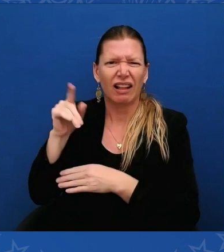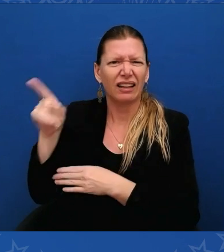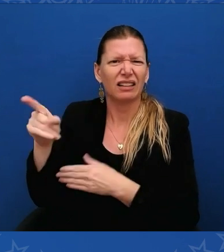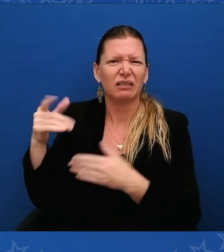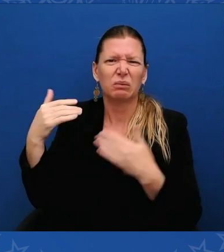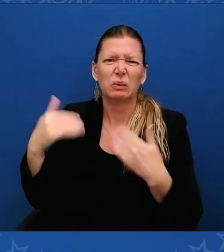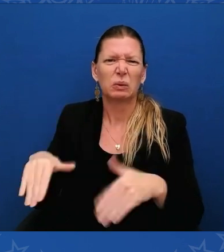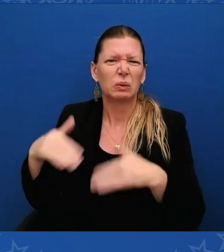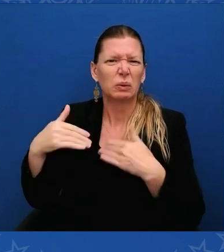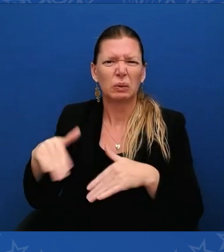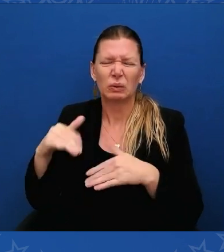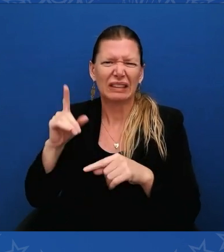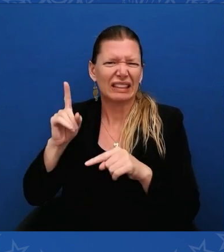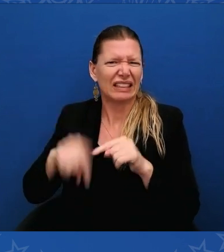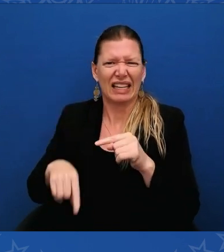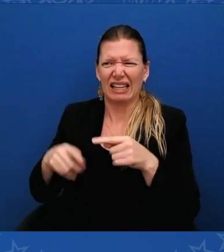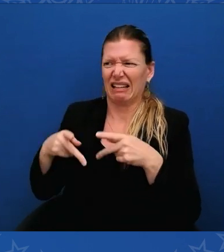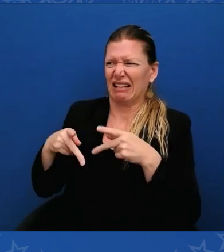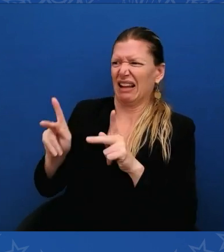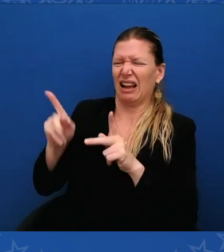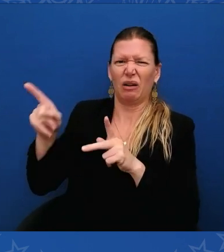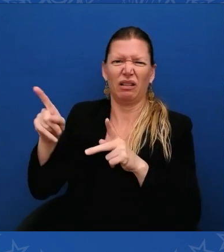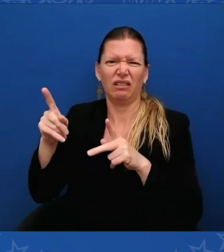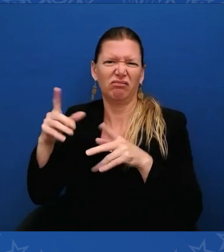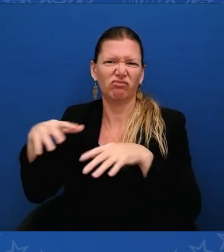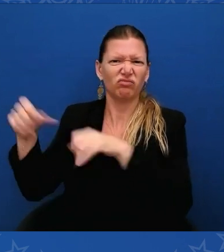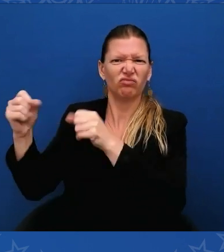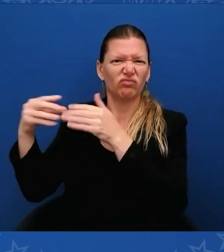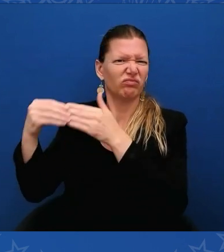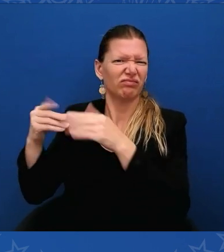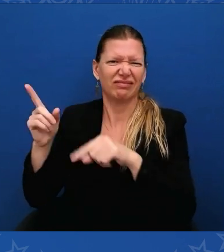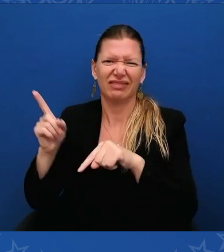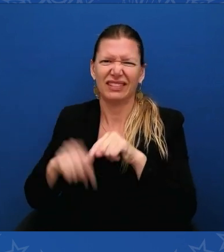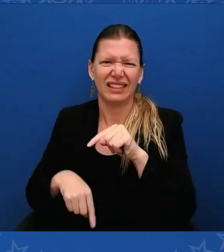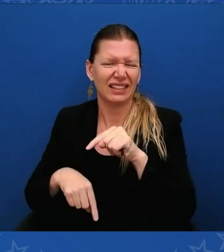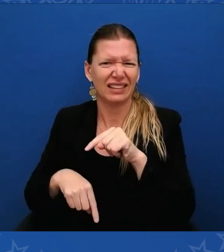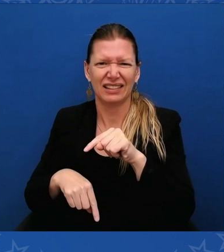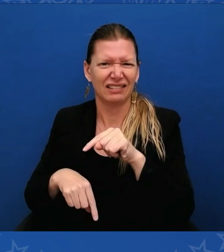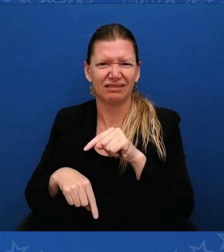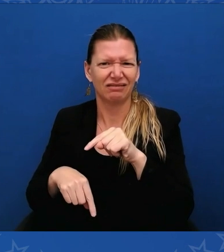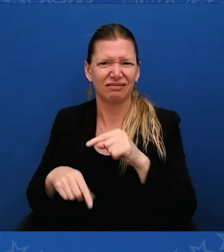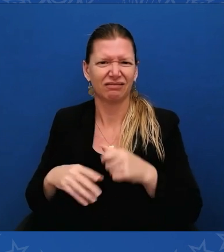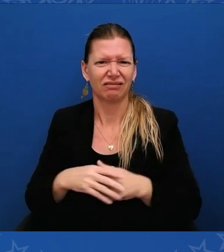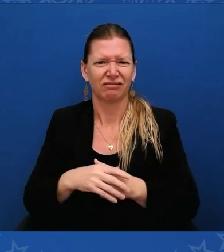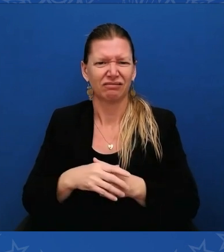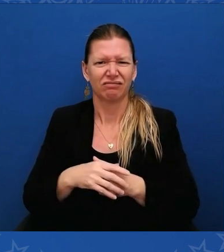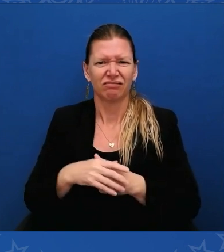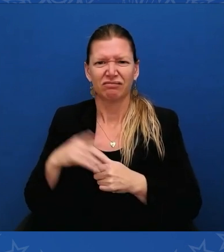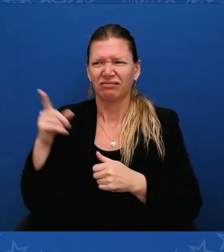attacking voting rights, banning choice nationwide -- already eliminated affirmative action.